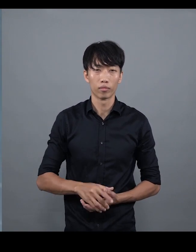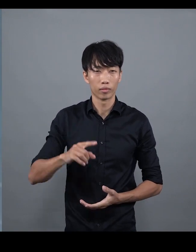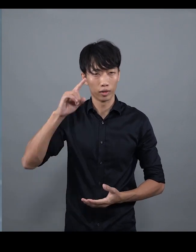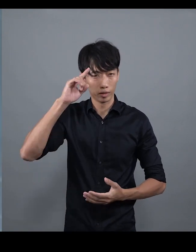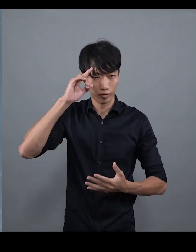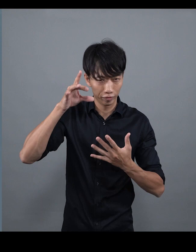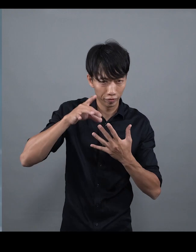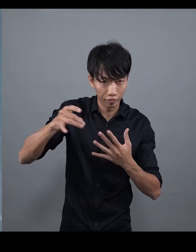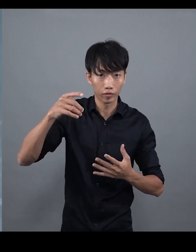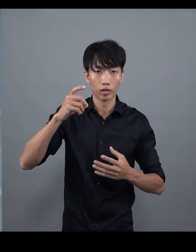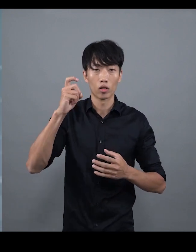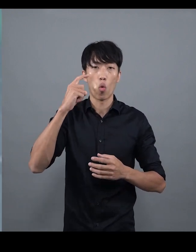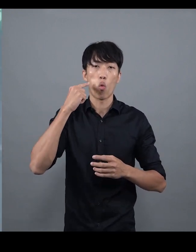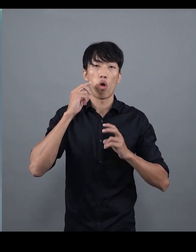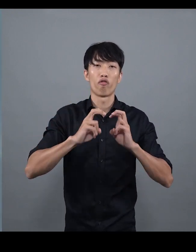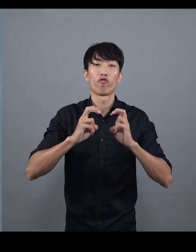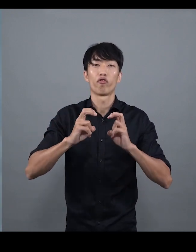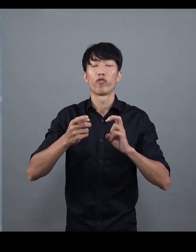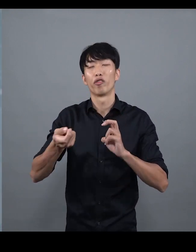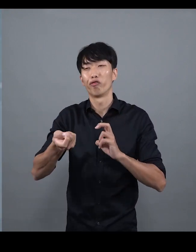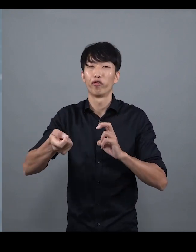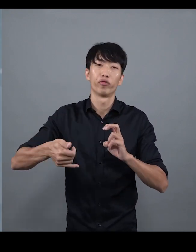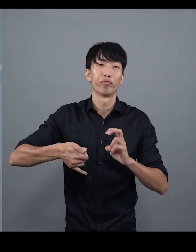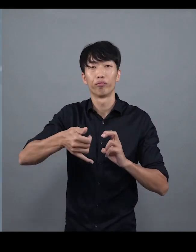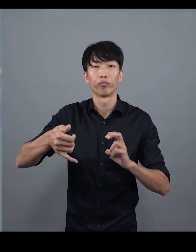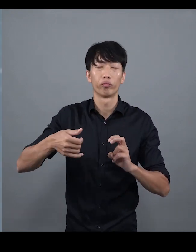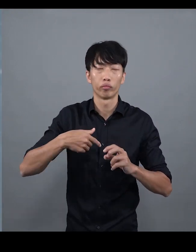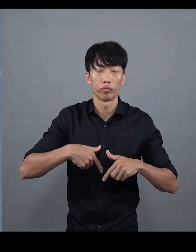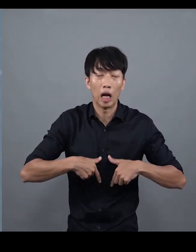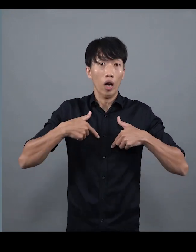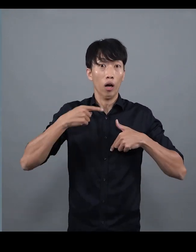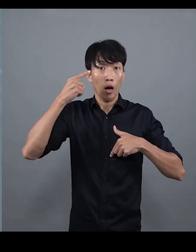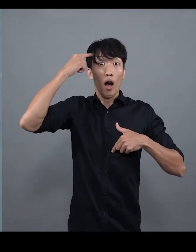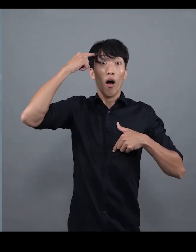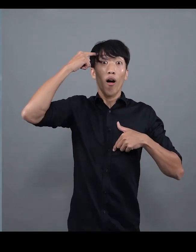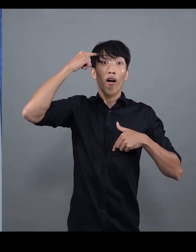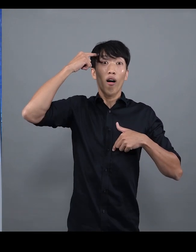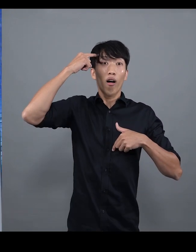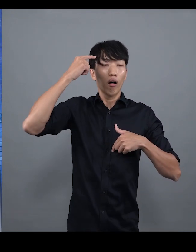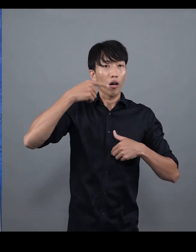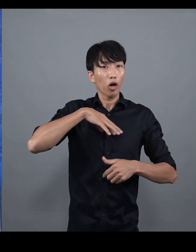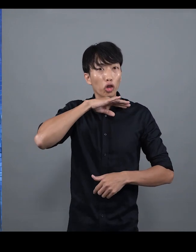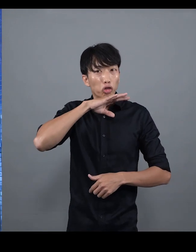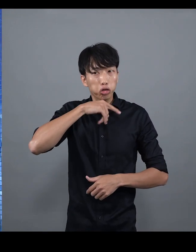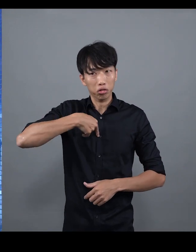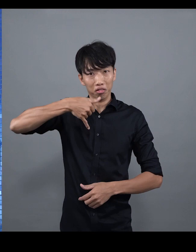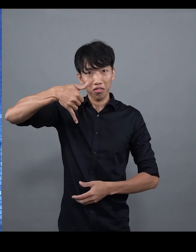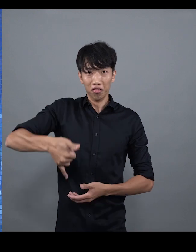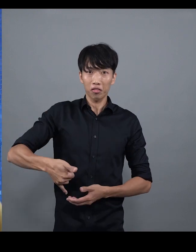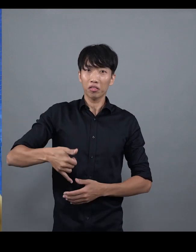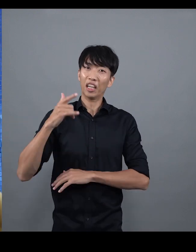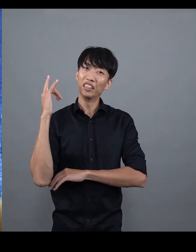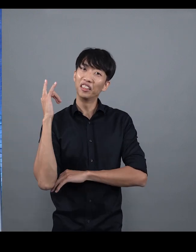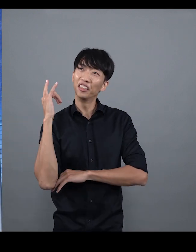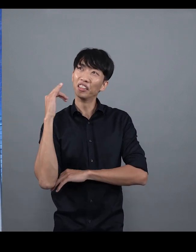One day, I was in the Kowloon Tong MTR Station An idea popped into my mind